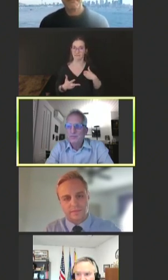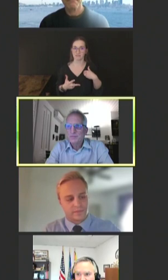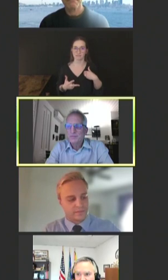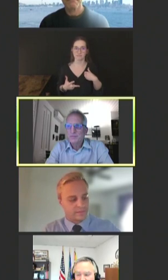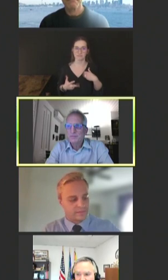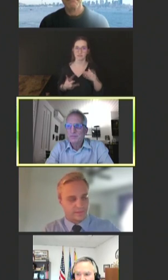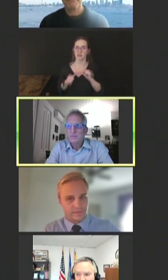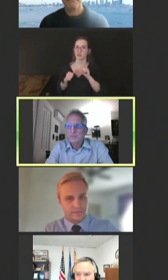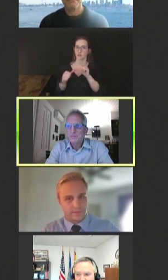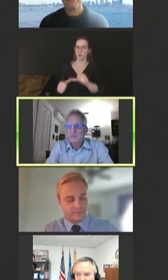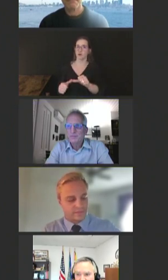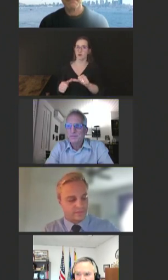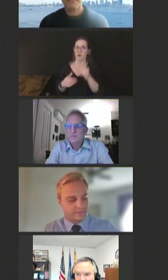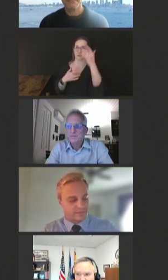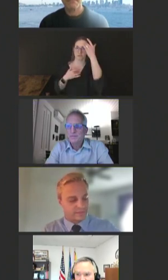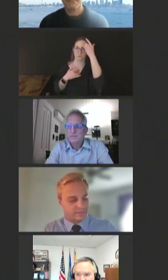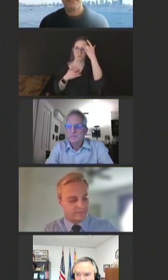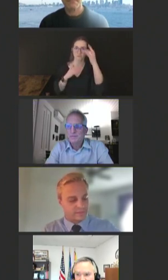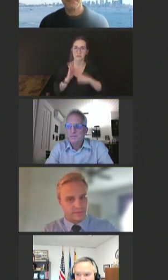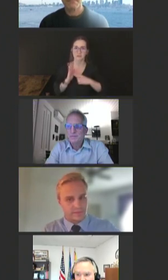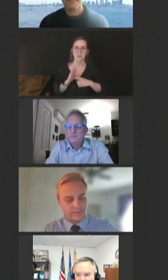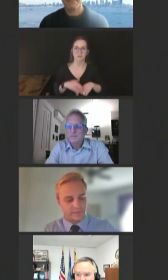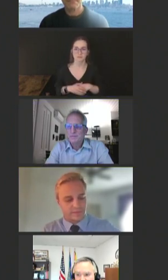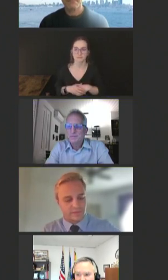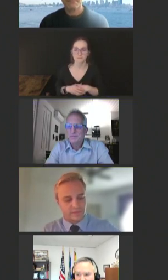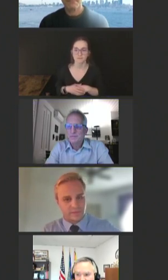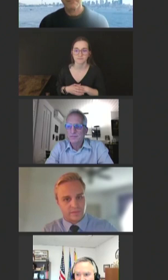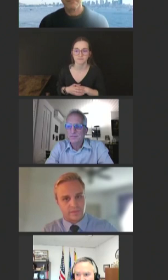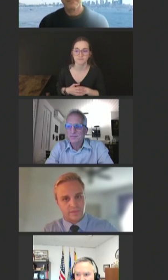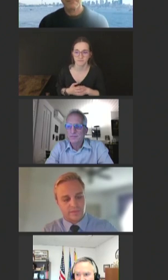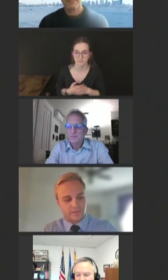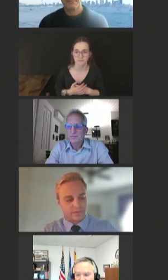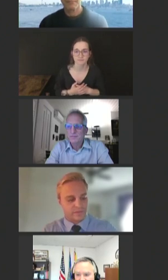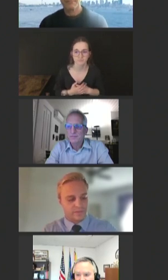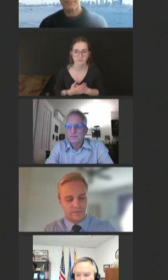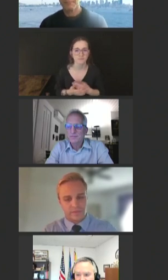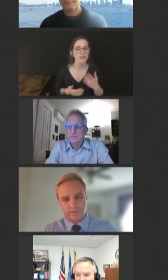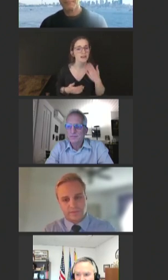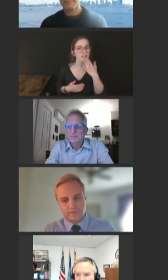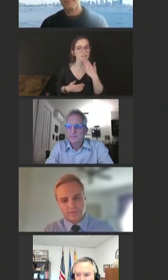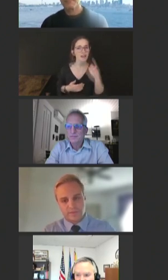I think what's unique about -- thank you for the question. I think what's unique about SARS CoV-2